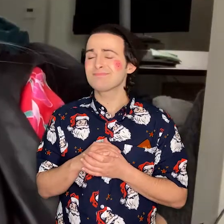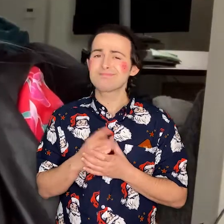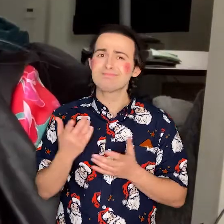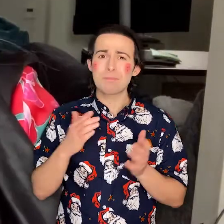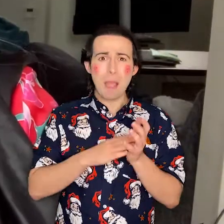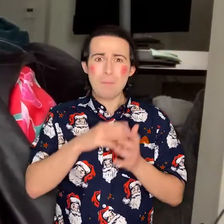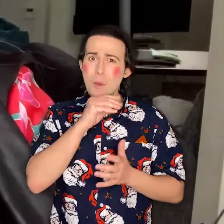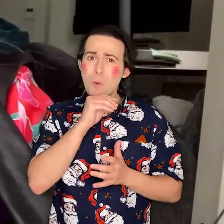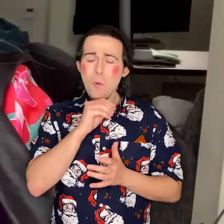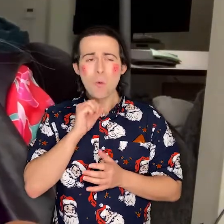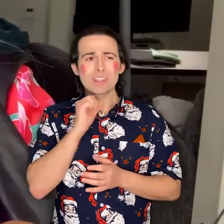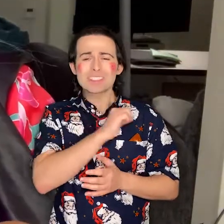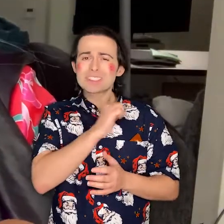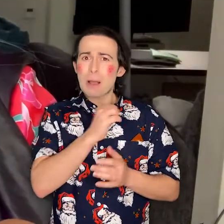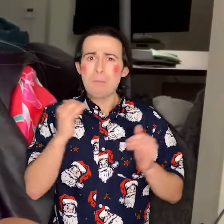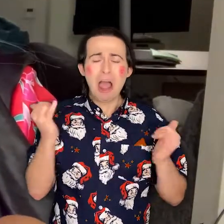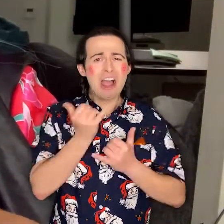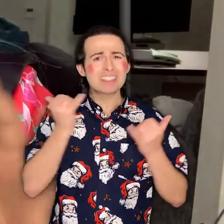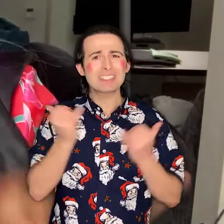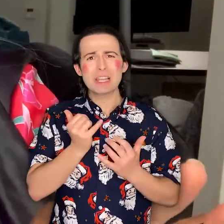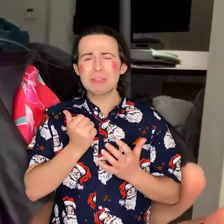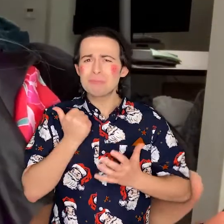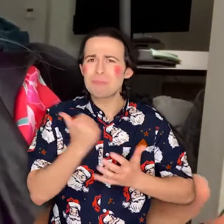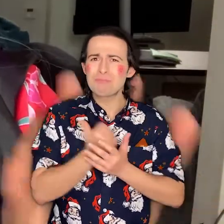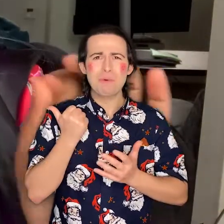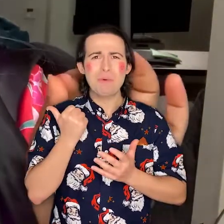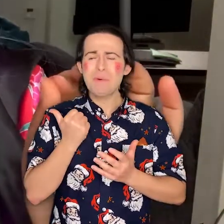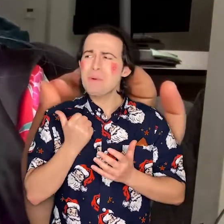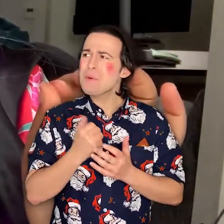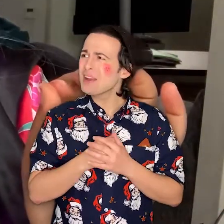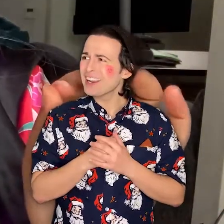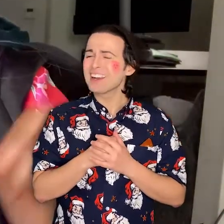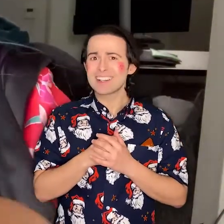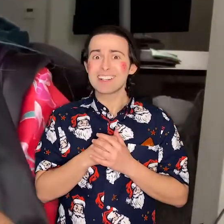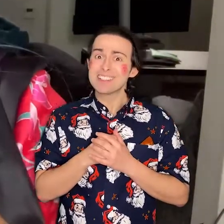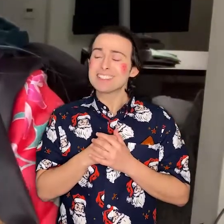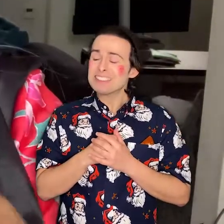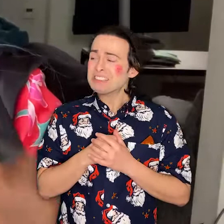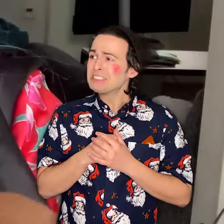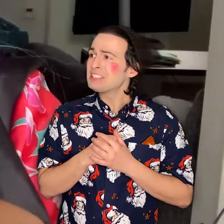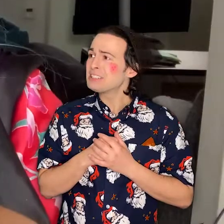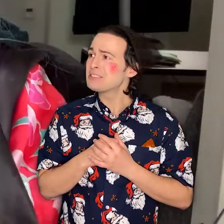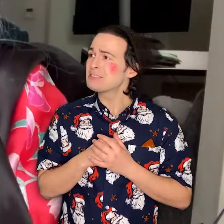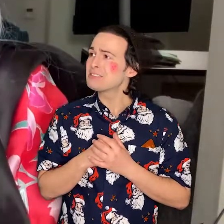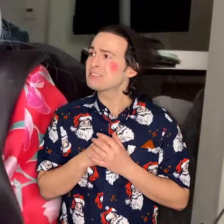Cyndi - Mother Goose’s Christmas parties really are legendary. The girls are always